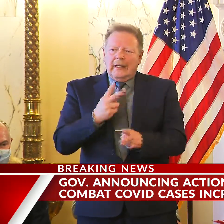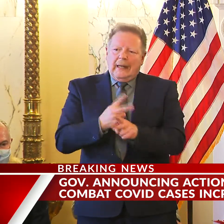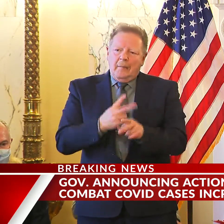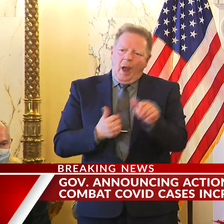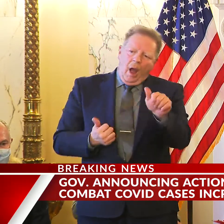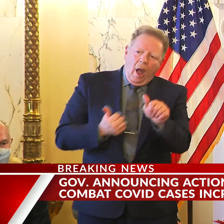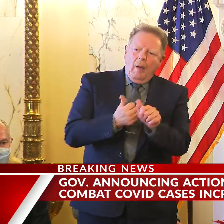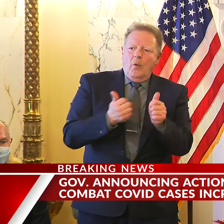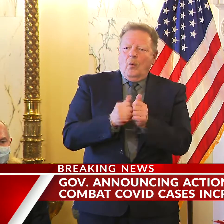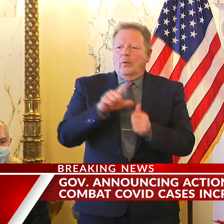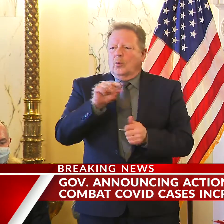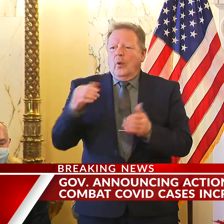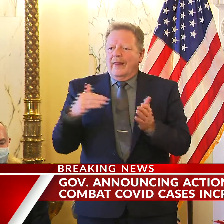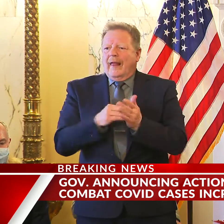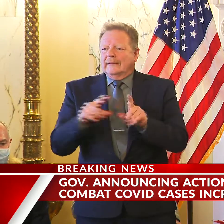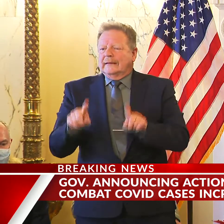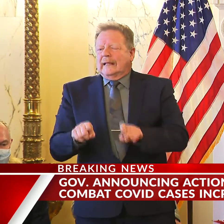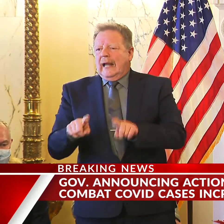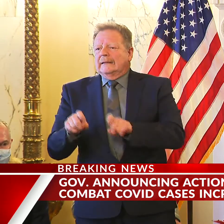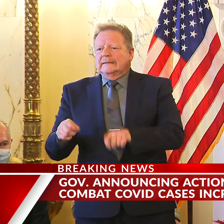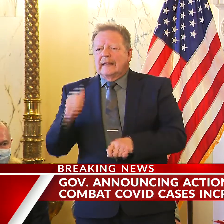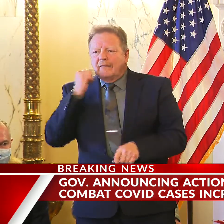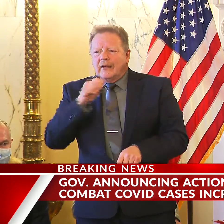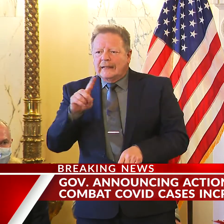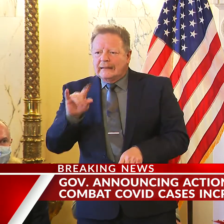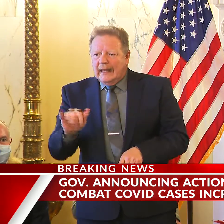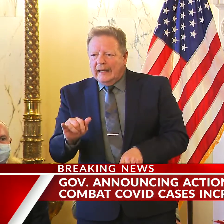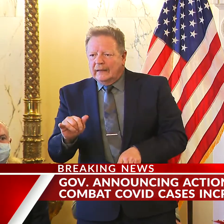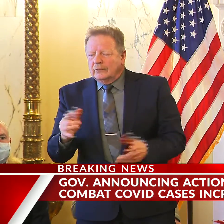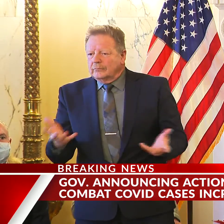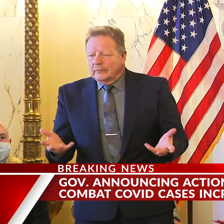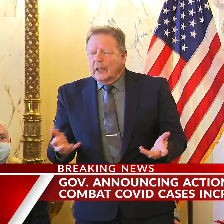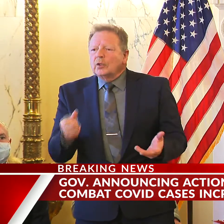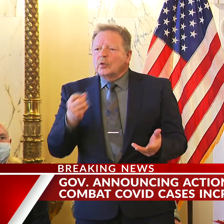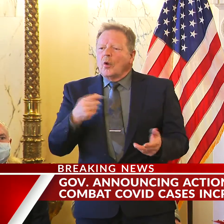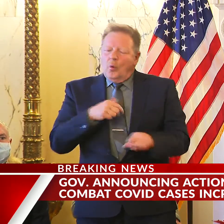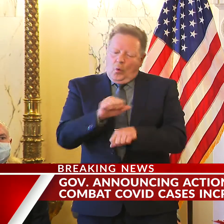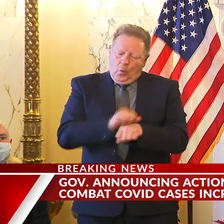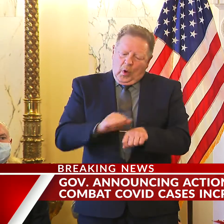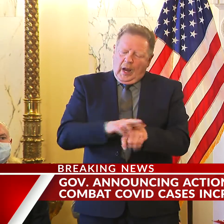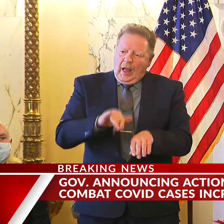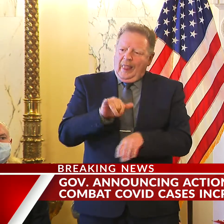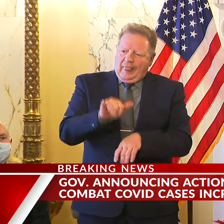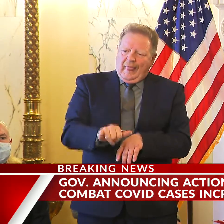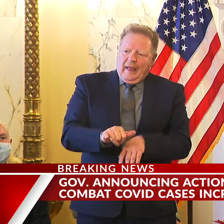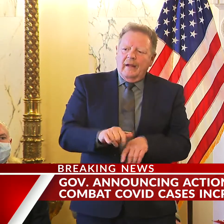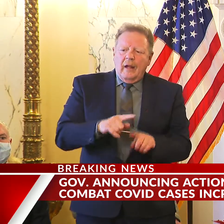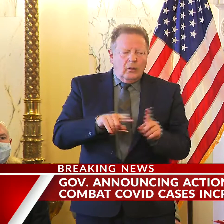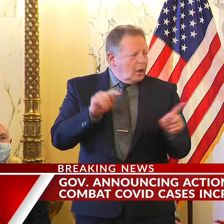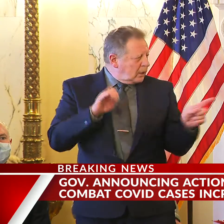THAN WAS ANTICIPATED. SO THE CAPACITY HAS NOT ALLOWED US TO